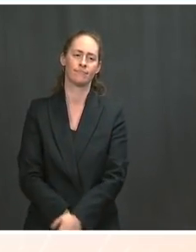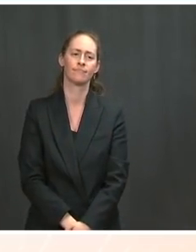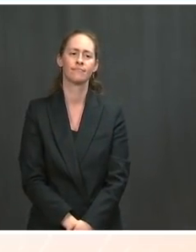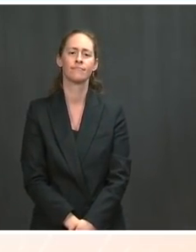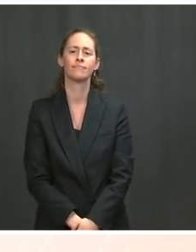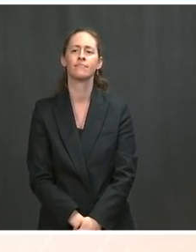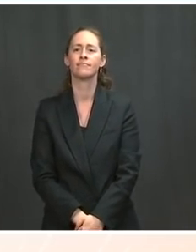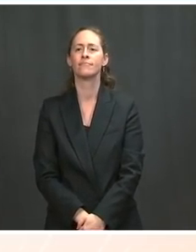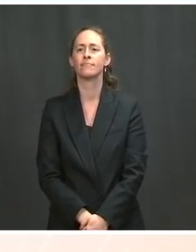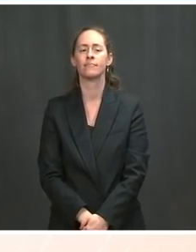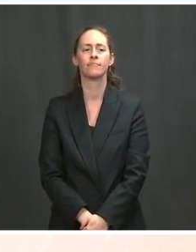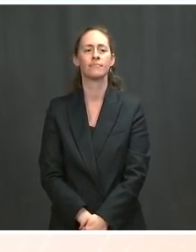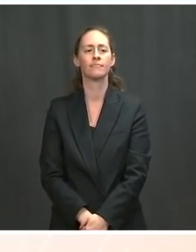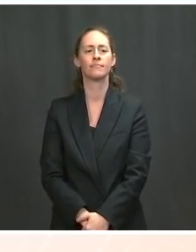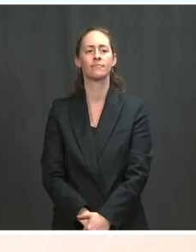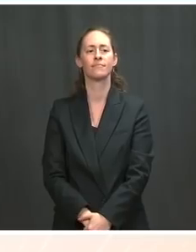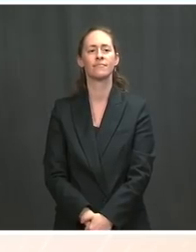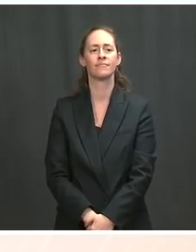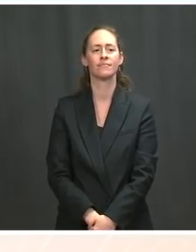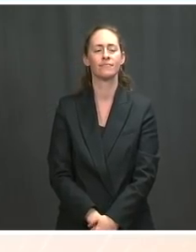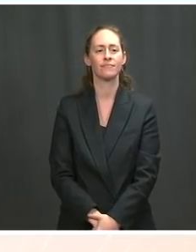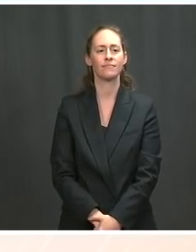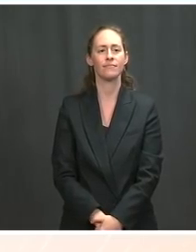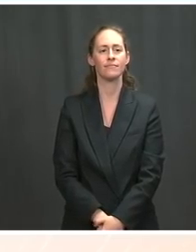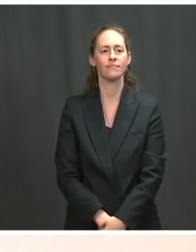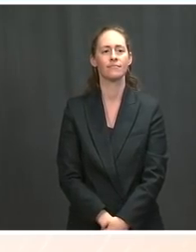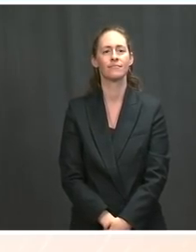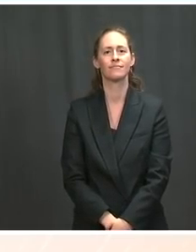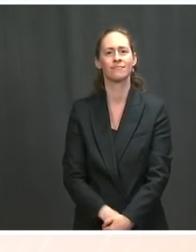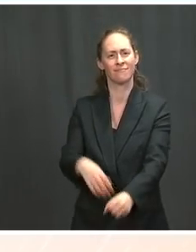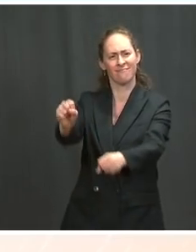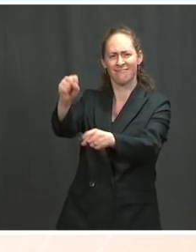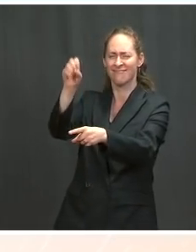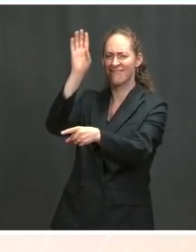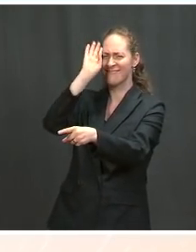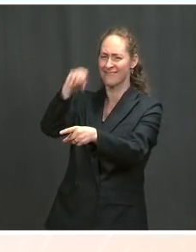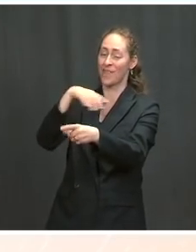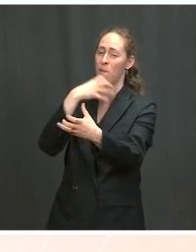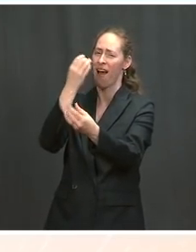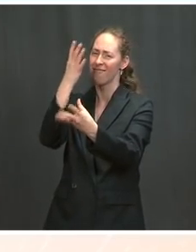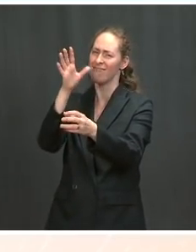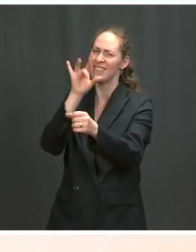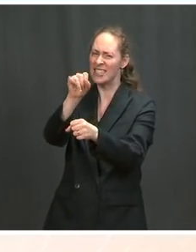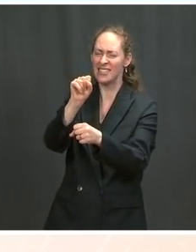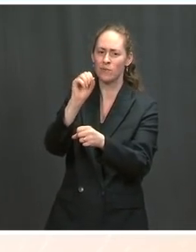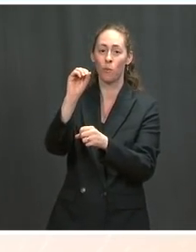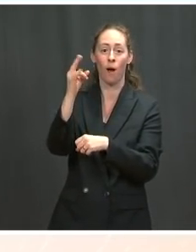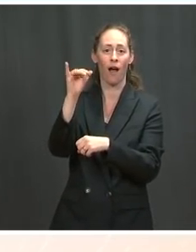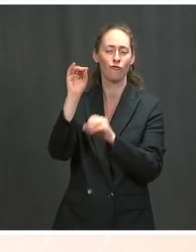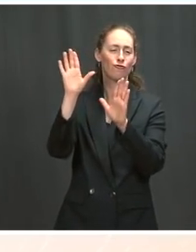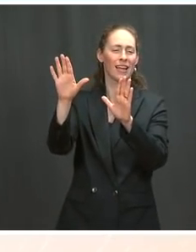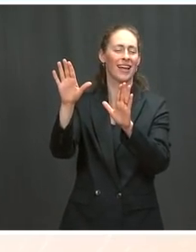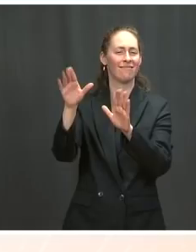First, the President has mentioned this a couple times, you just mentioned it: Is the expectation, in terms of the regional players in the Middle East,